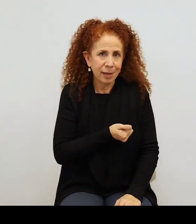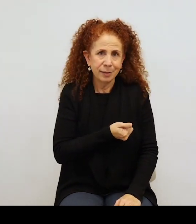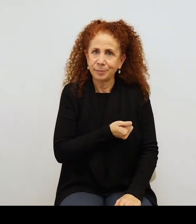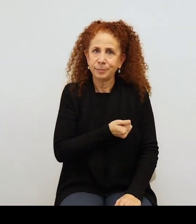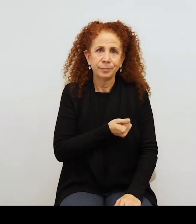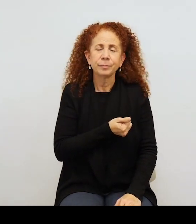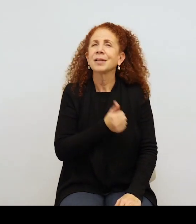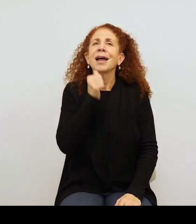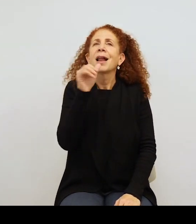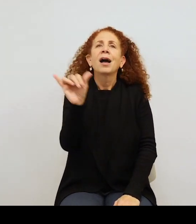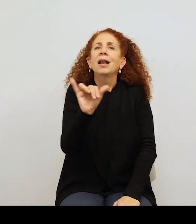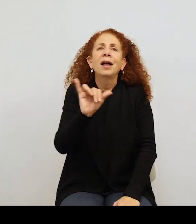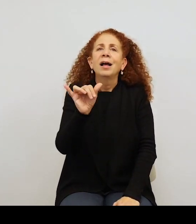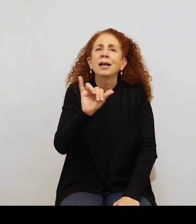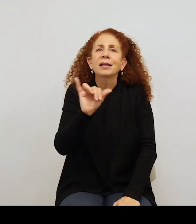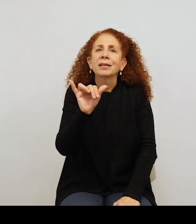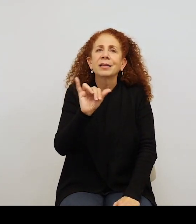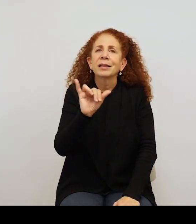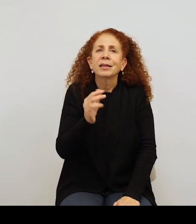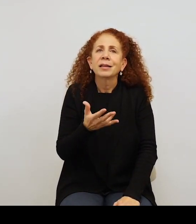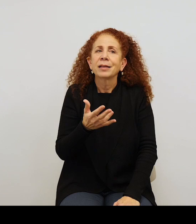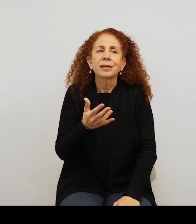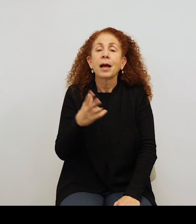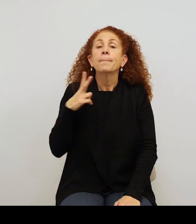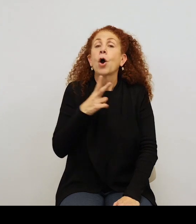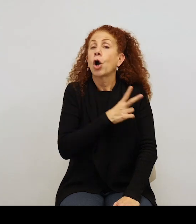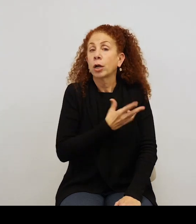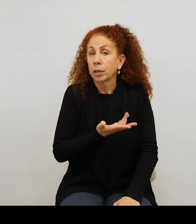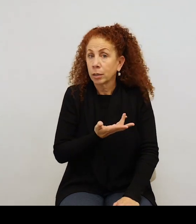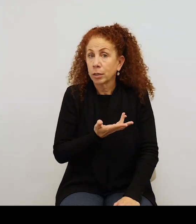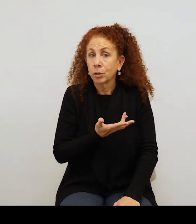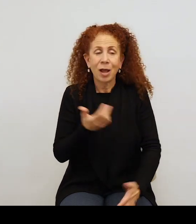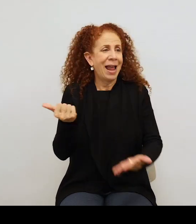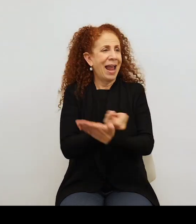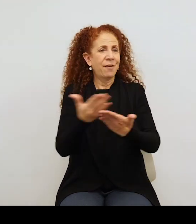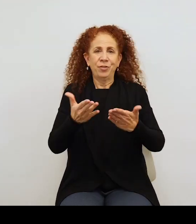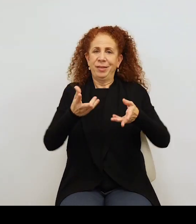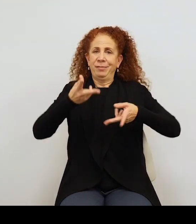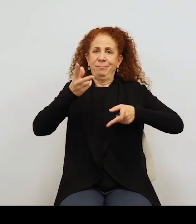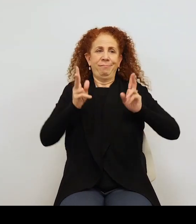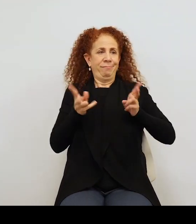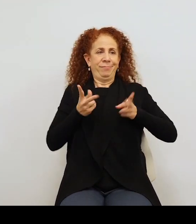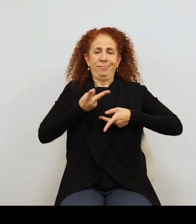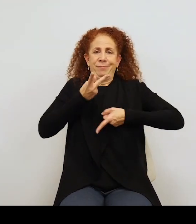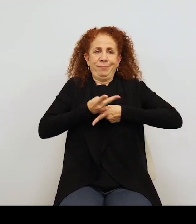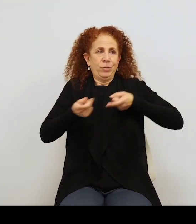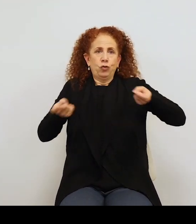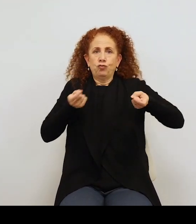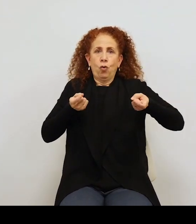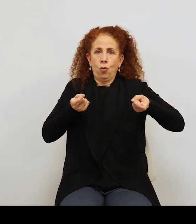this is not like, in that sense, parks, where everything is manicured and controlled.